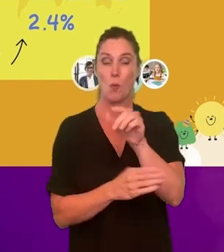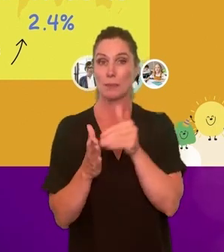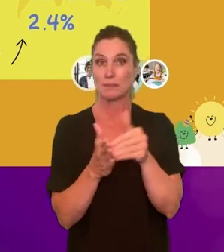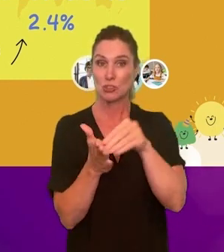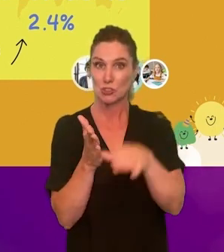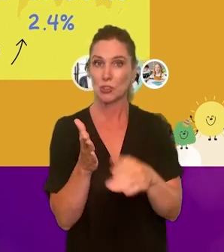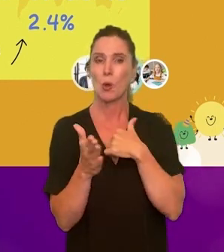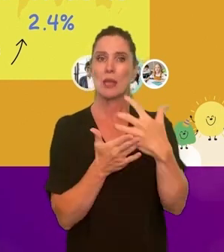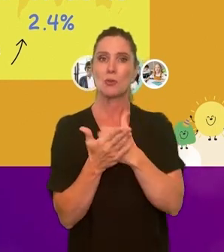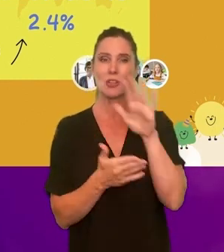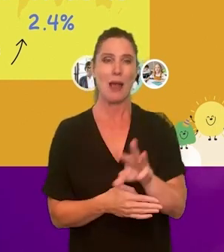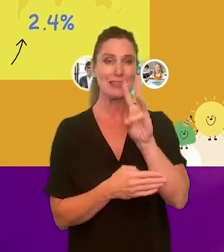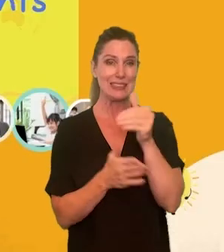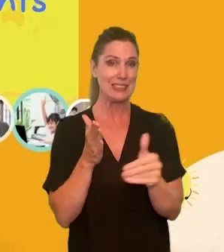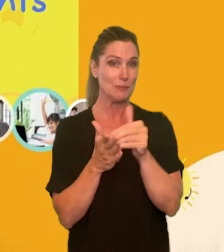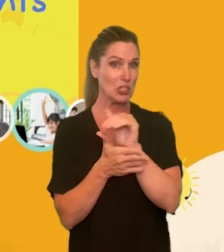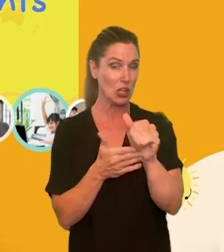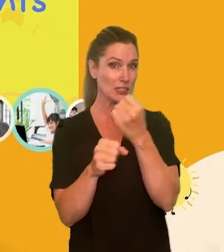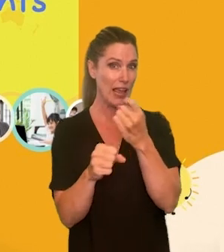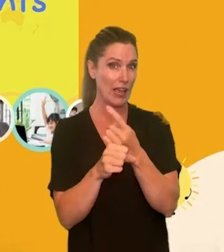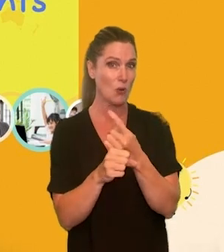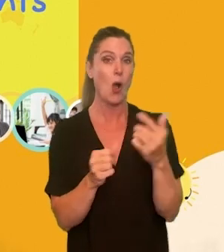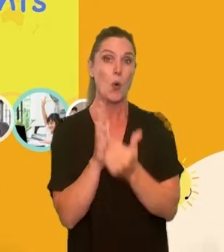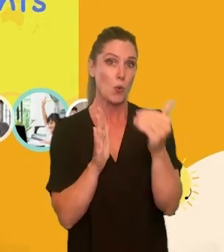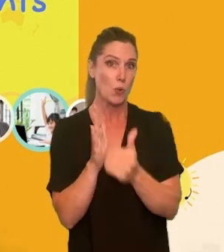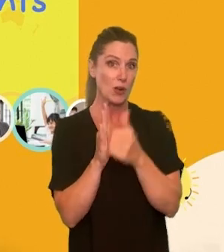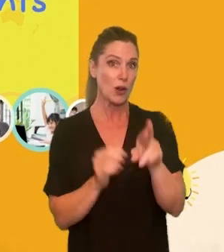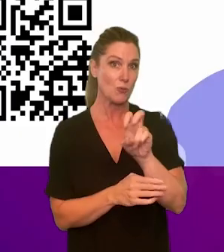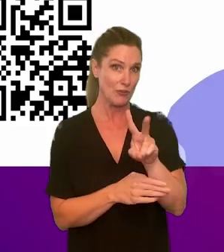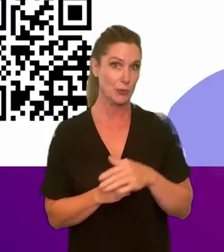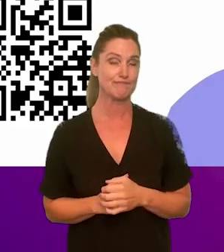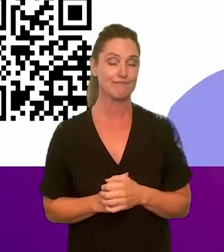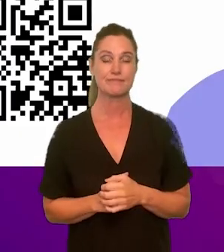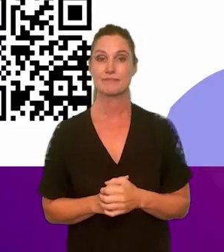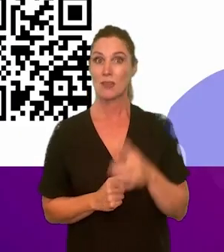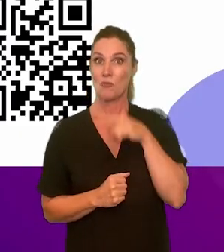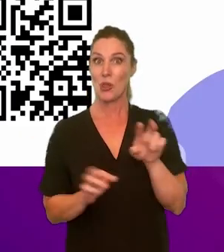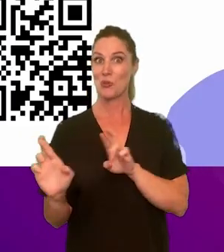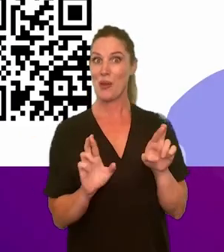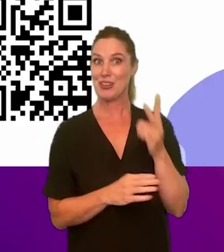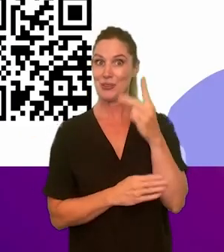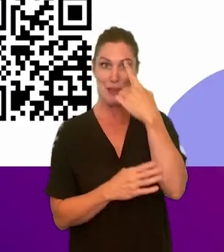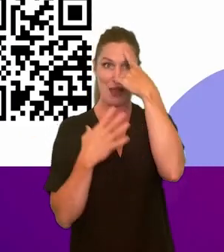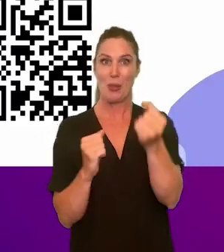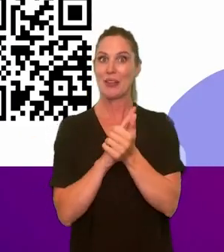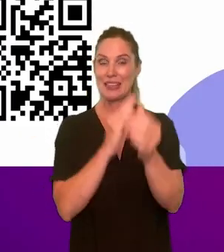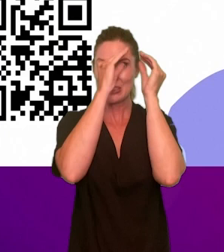we'll be grossing $60 million in annual recurring revenue if we reach that goal. For those ready to see mental health skills taught in every school,